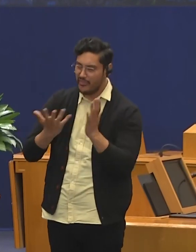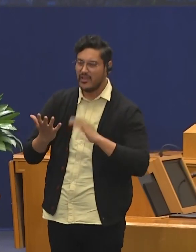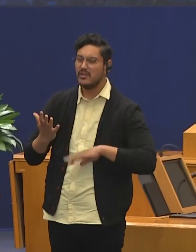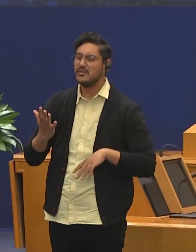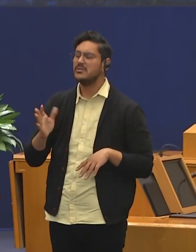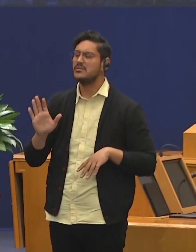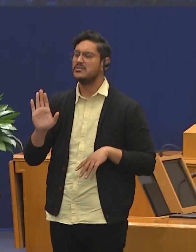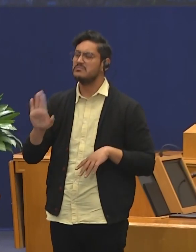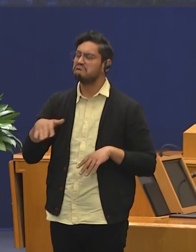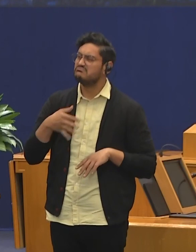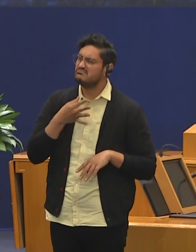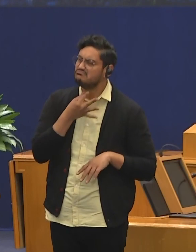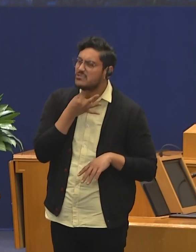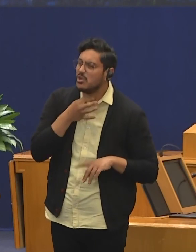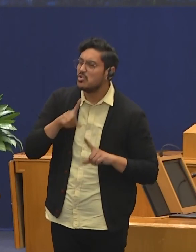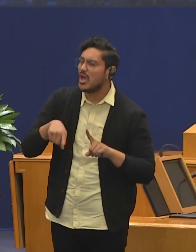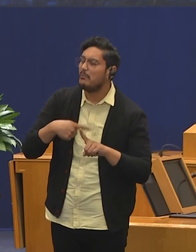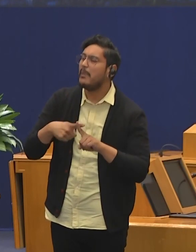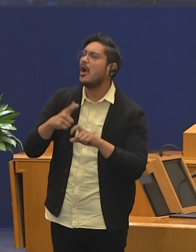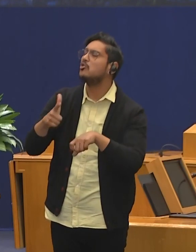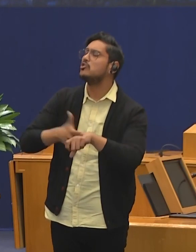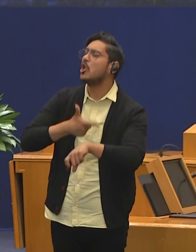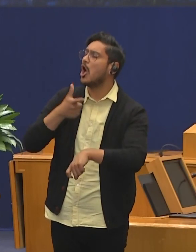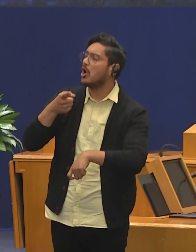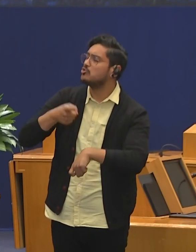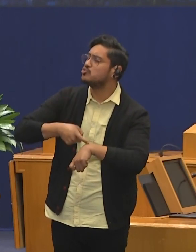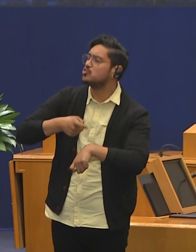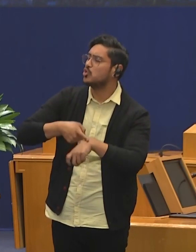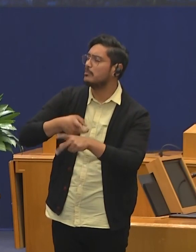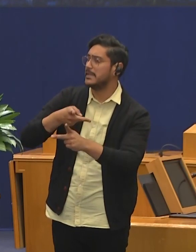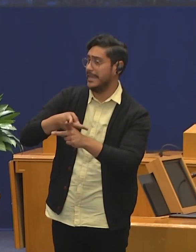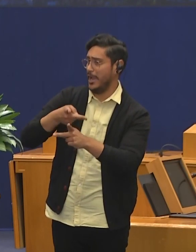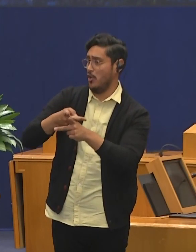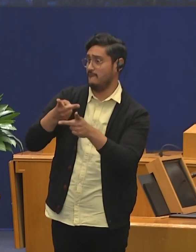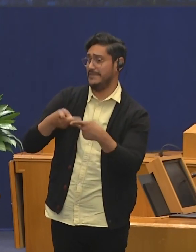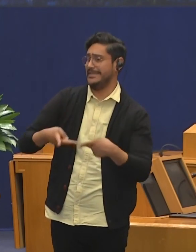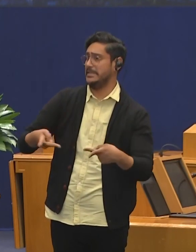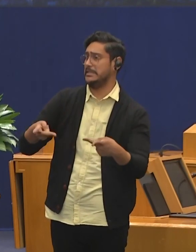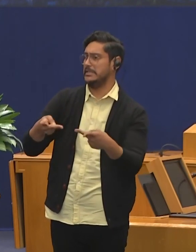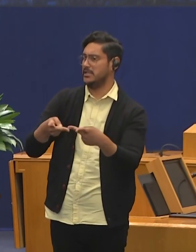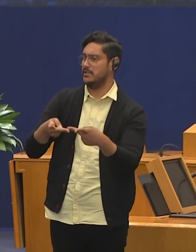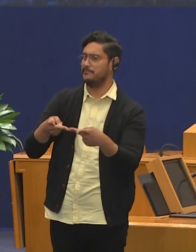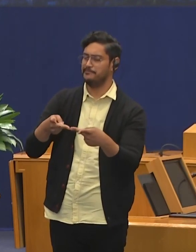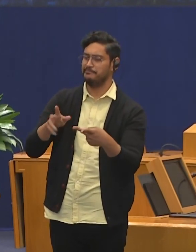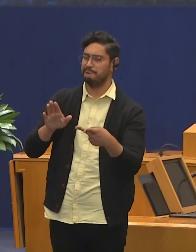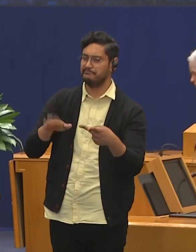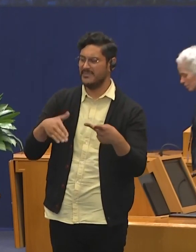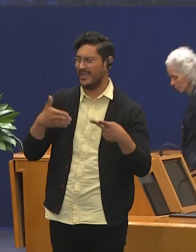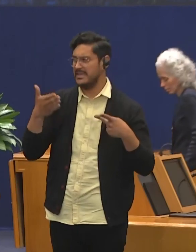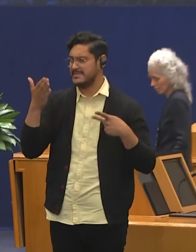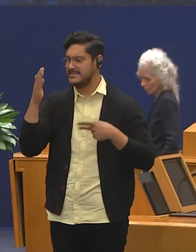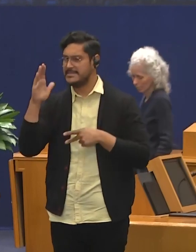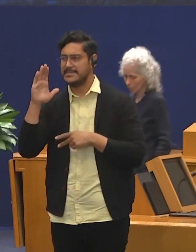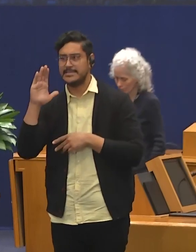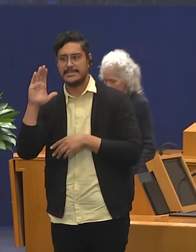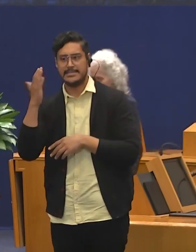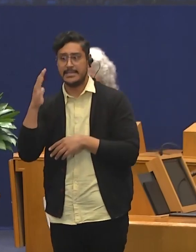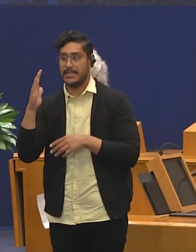YOUR HELP WITH ALL OF THIS. I'M CURIOUS ABOUT THE LONG-TERM CARE FACILITIES.